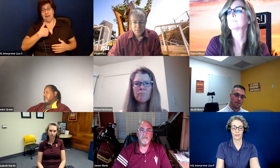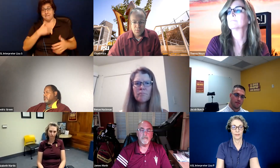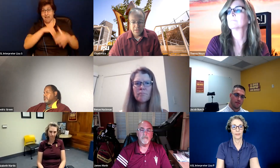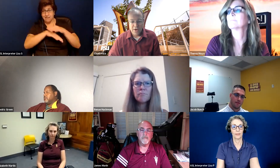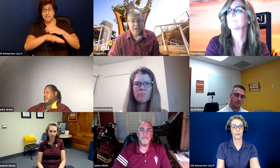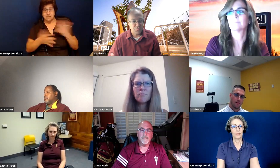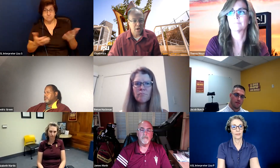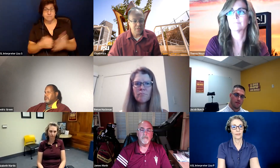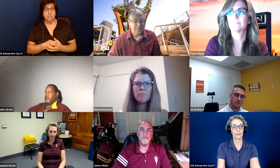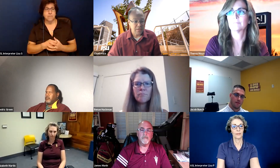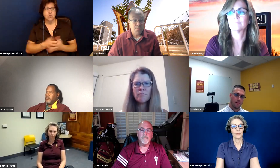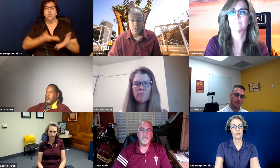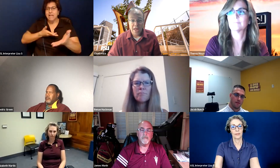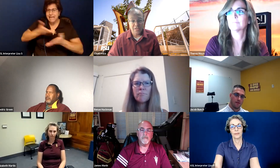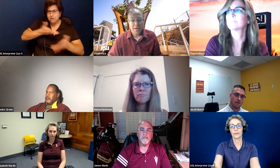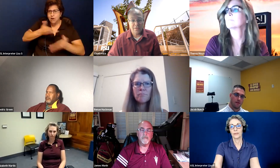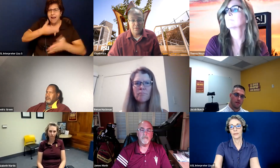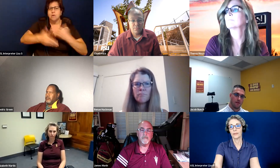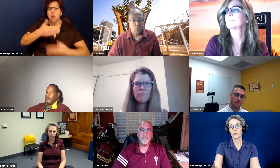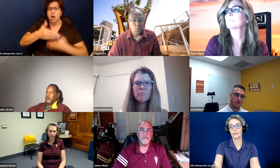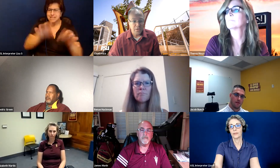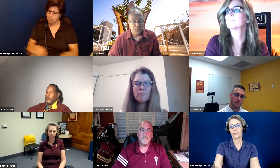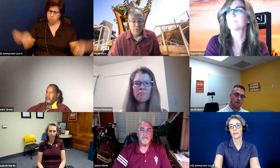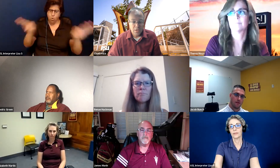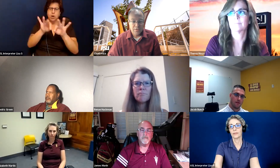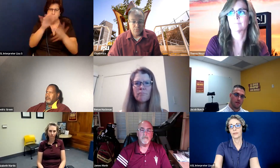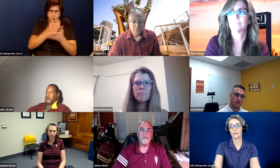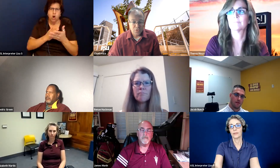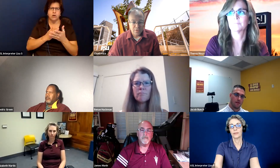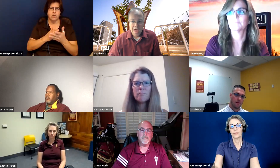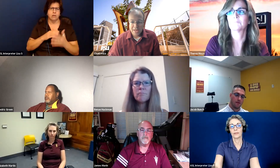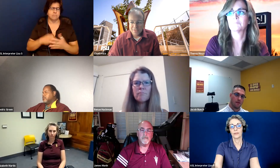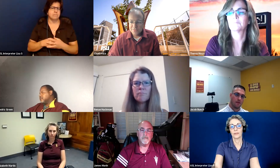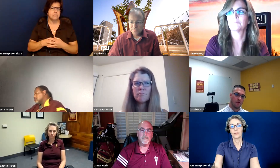So the interactive process is an important aspect of what we do to ensure that access.